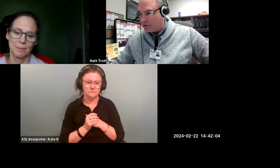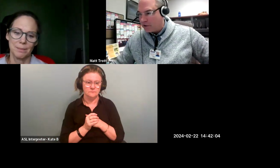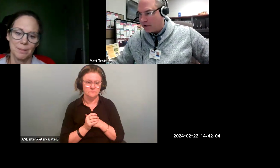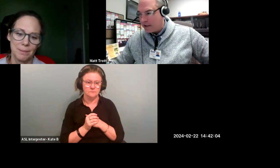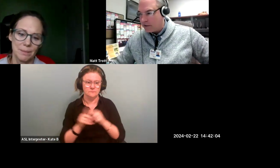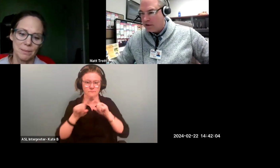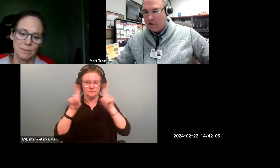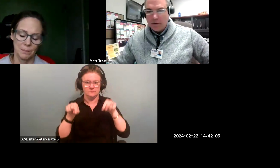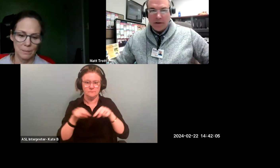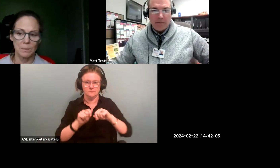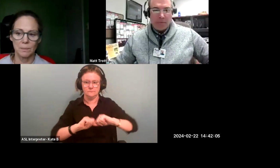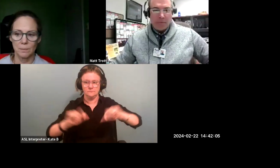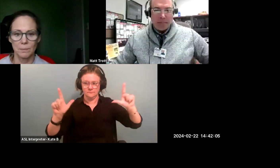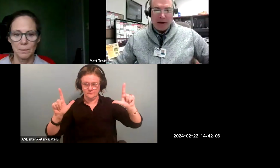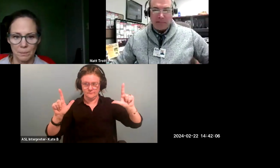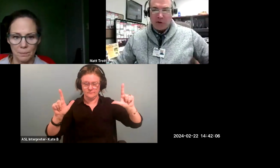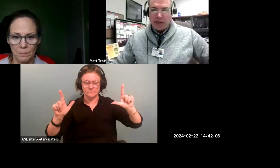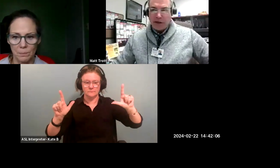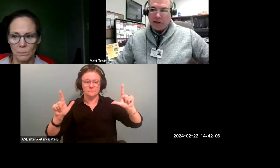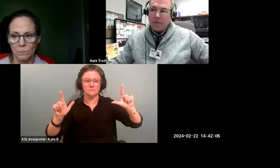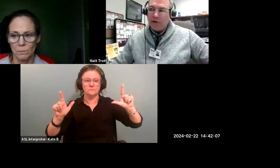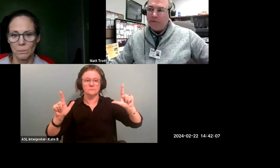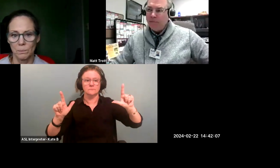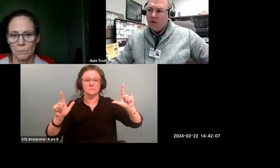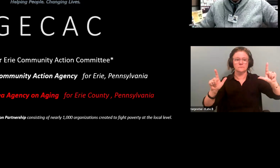now so that my PowerPoint can come through.